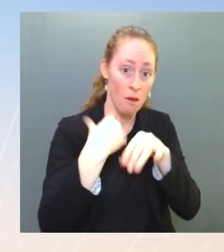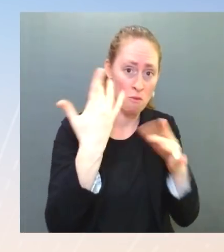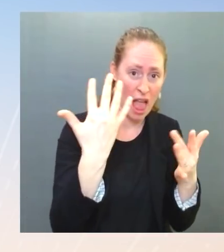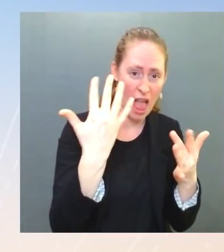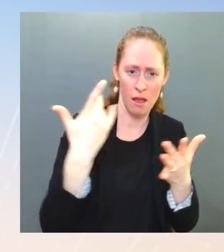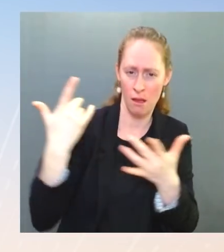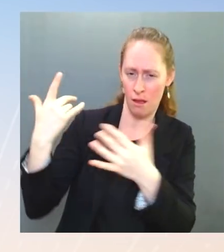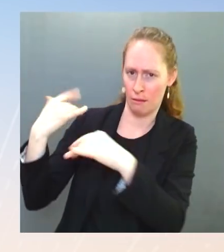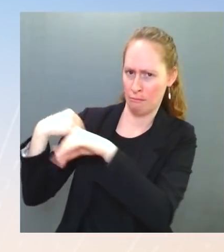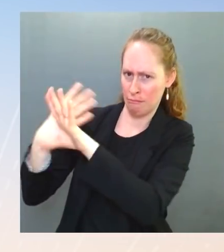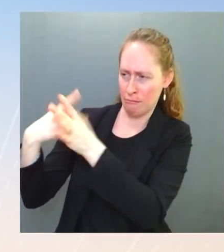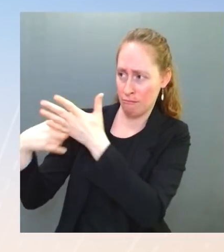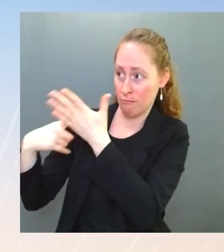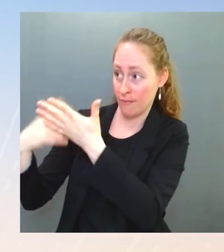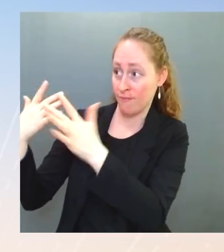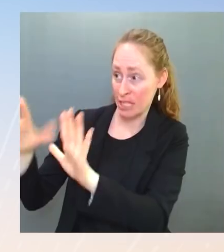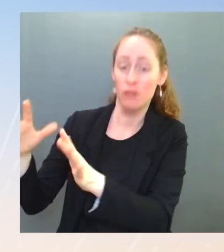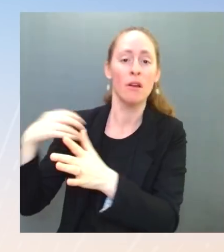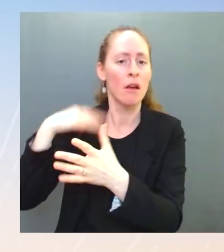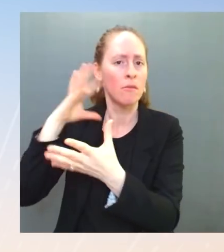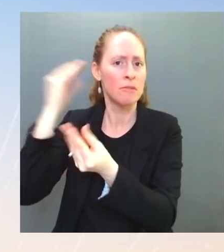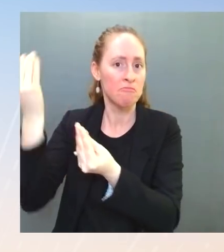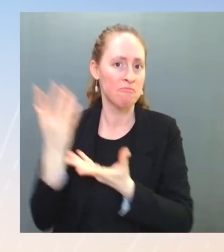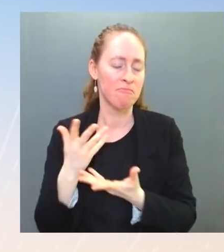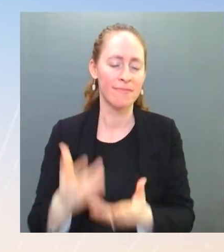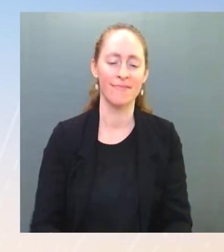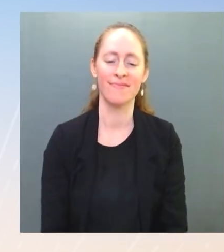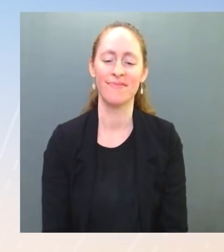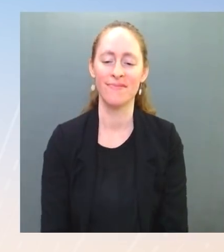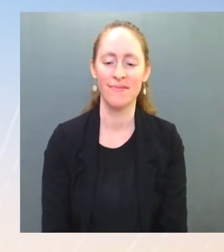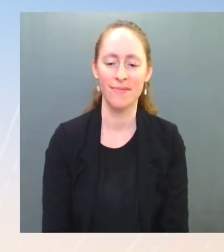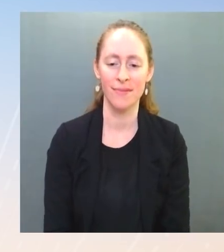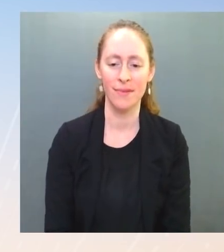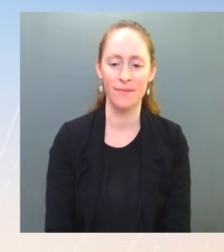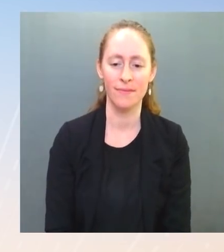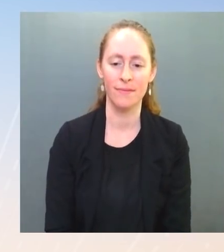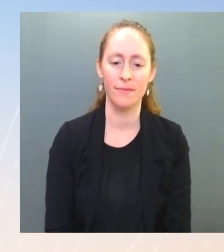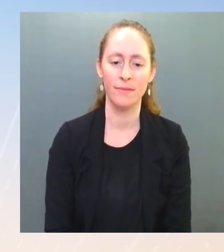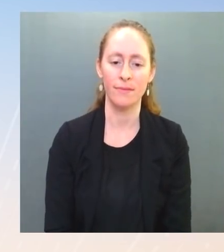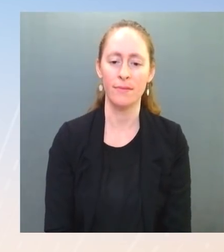this is already facing the threat of legal challenges from some gun groups.